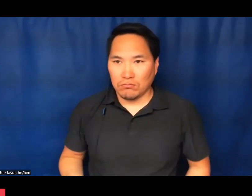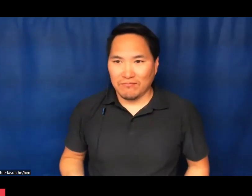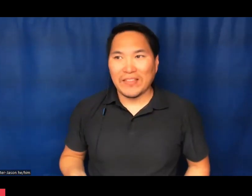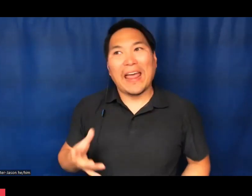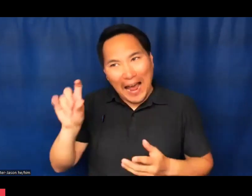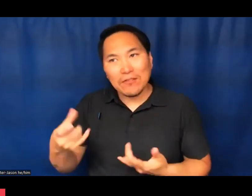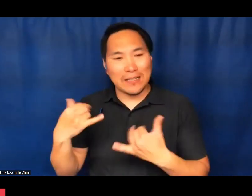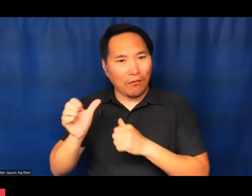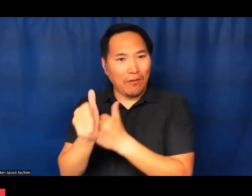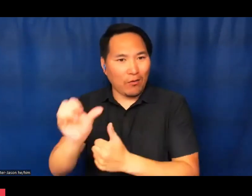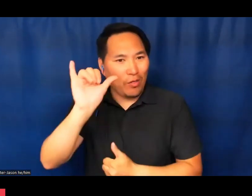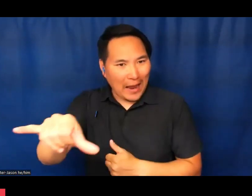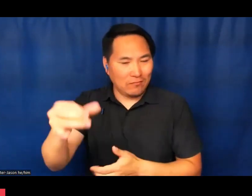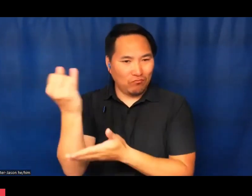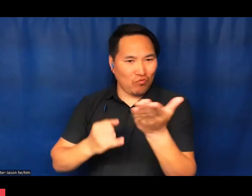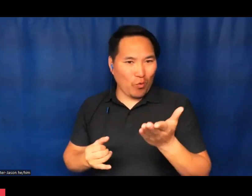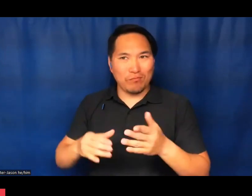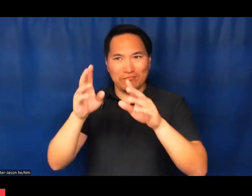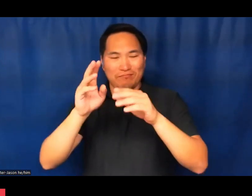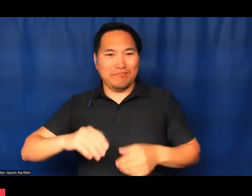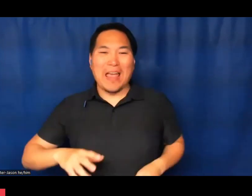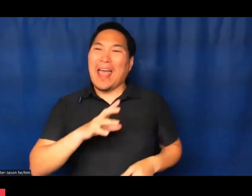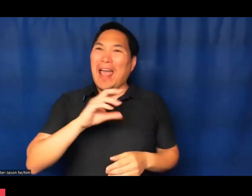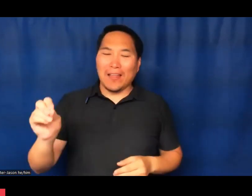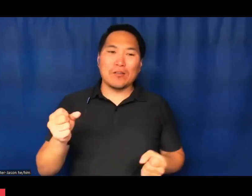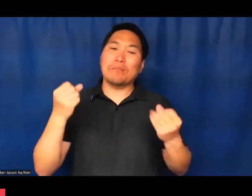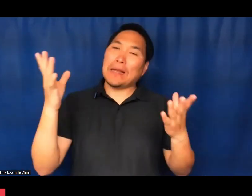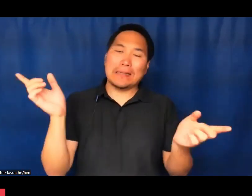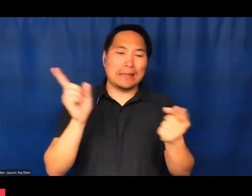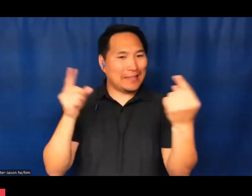dissent in the decision that was early this year.